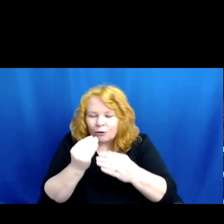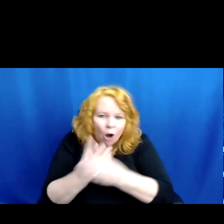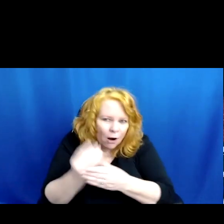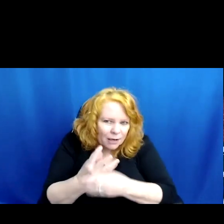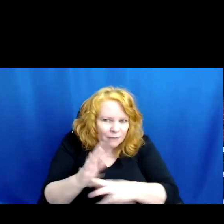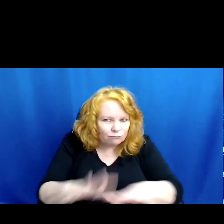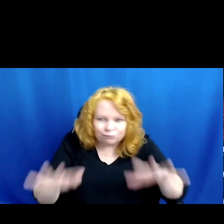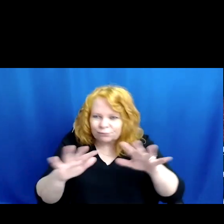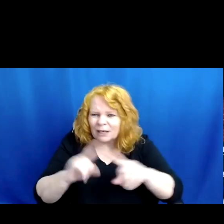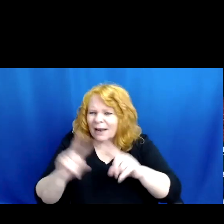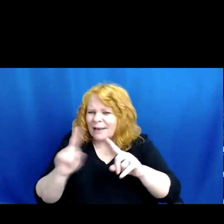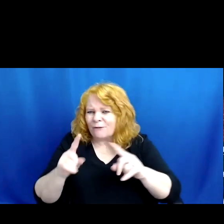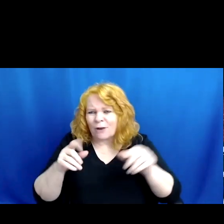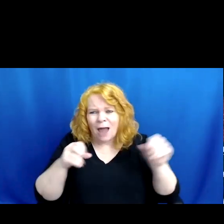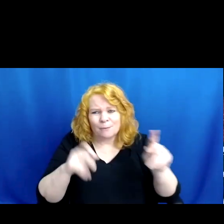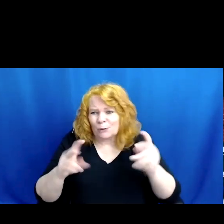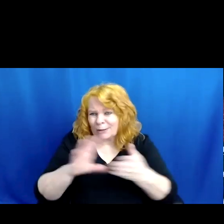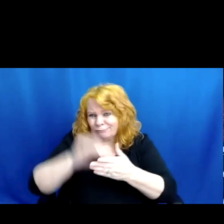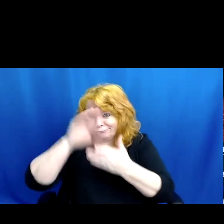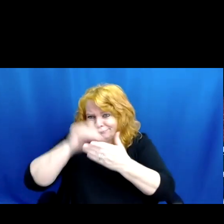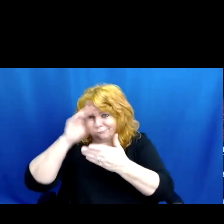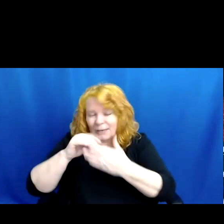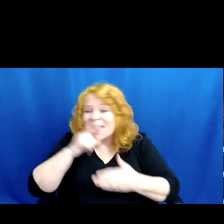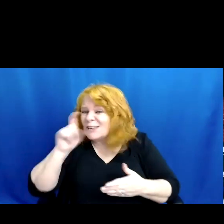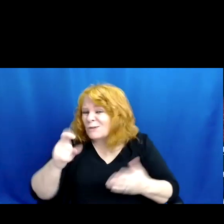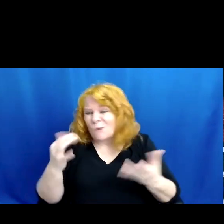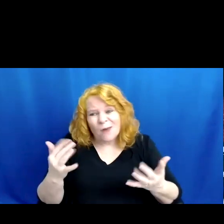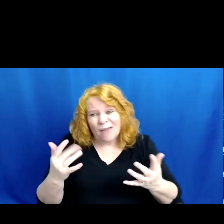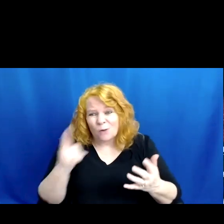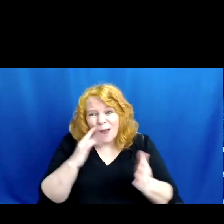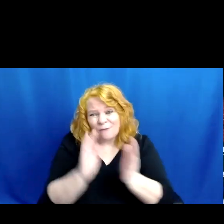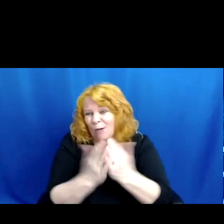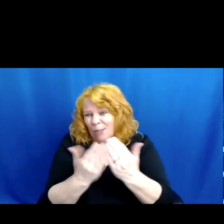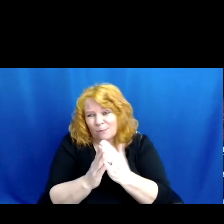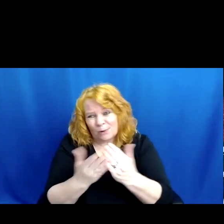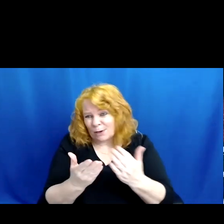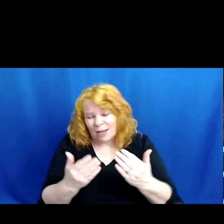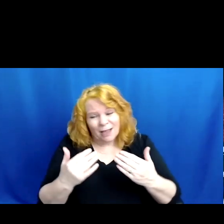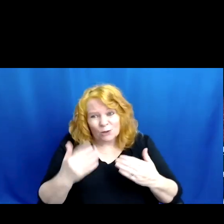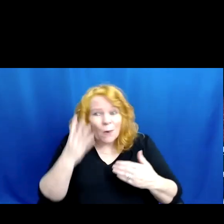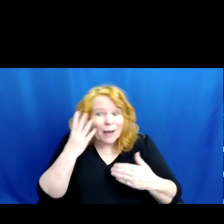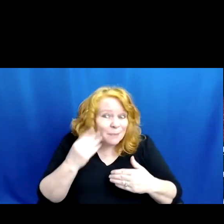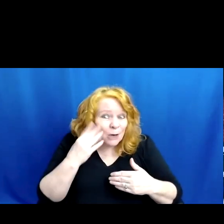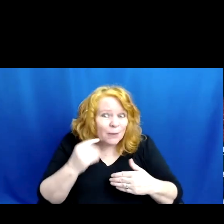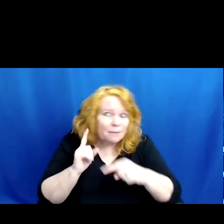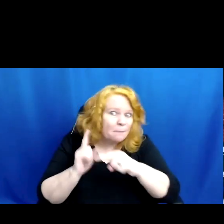We do not have to wait for the story book to have a really positive literacy experience.